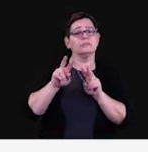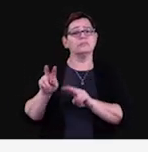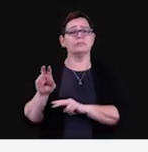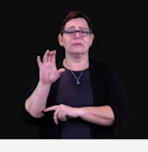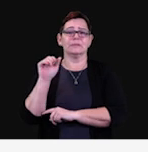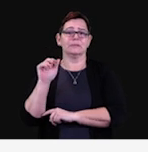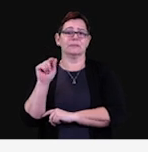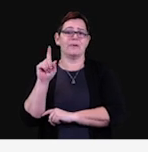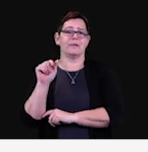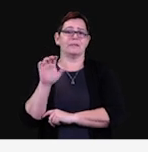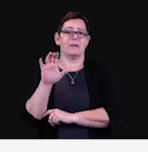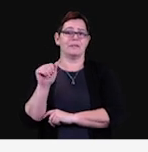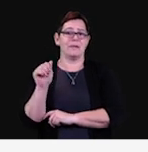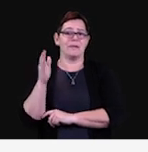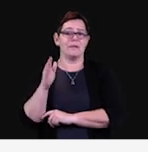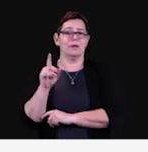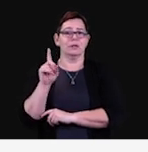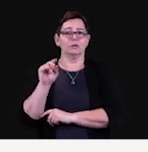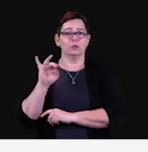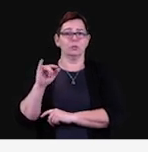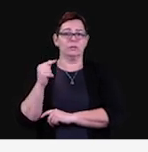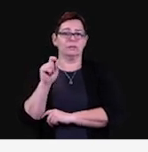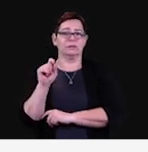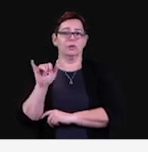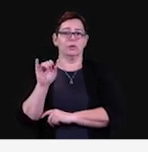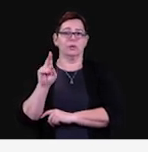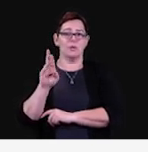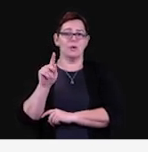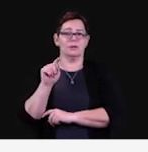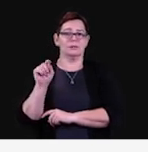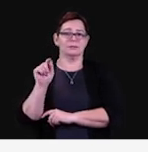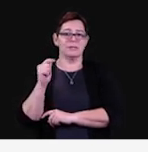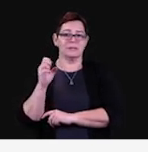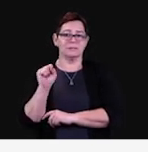canada.ca/taxes-individuals.